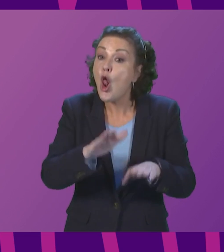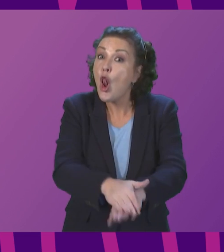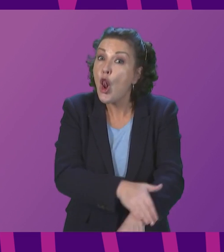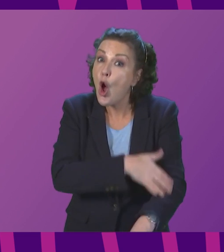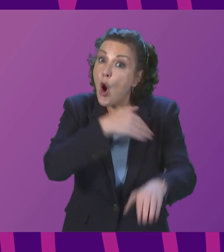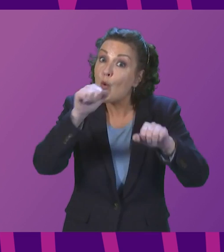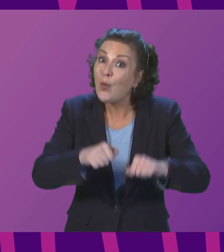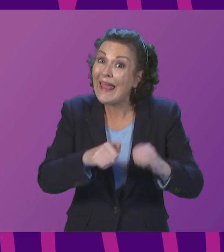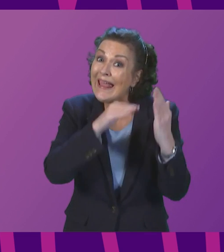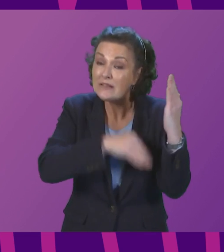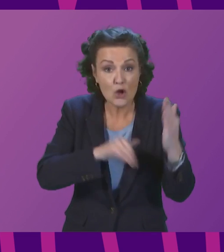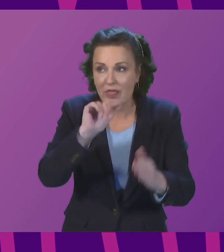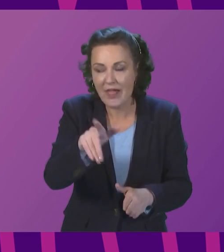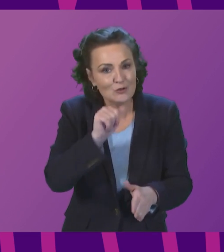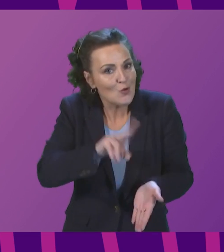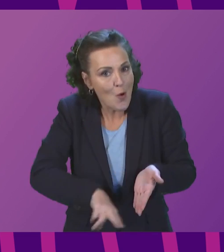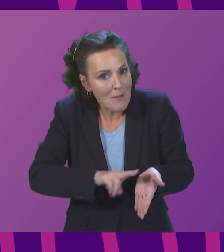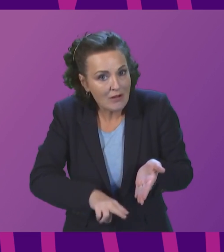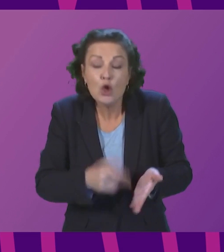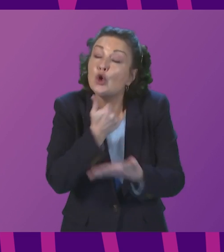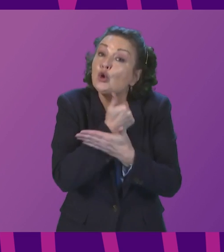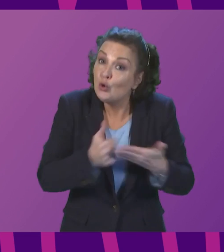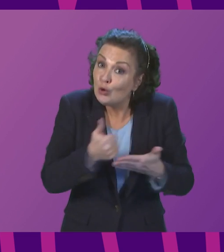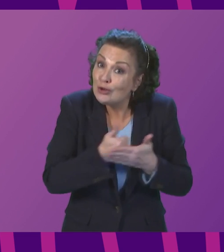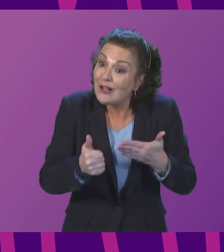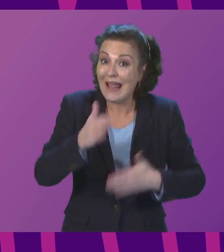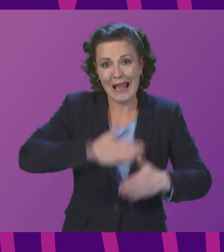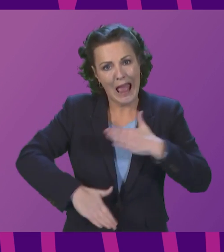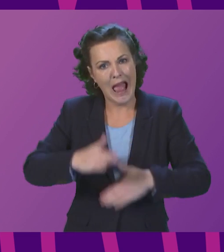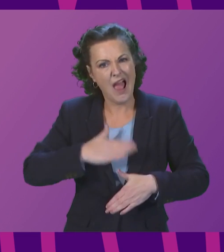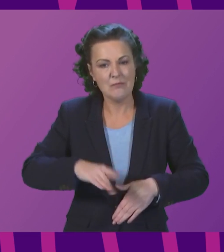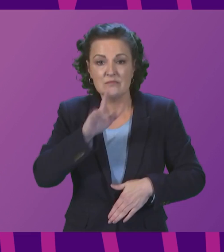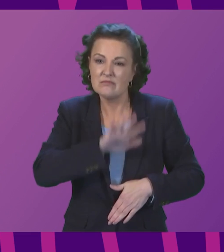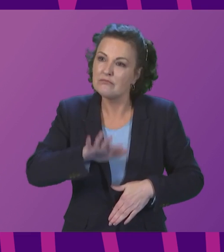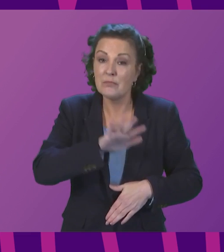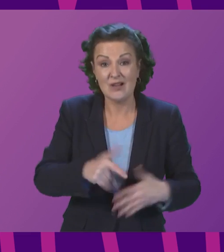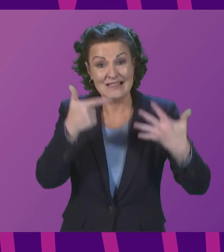The median wait nationally for a first treatment appointment in CAMHS was seven weeks, and